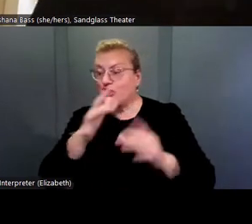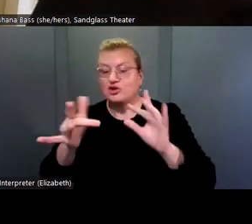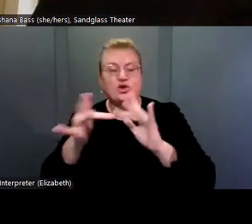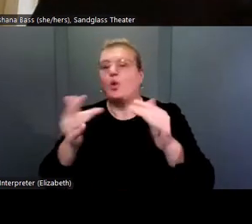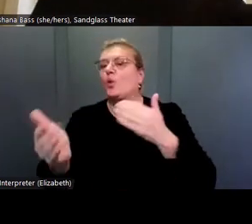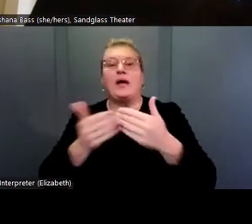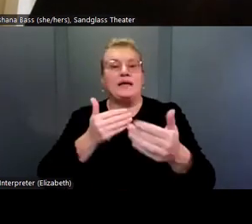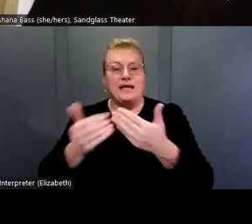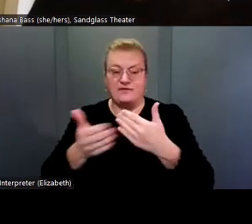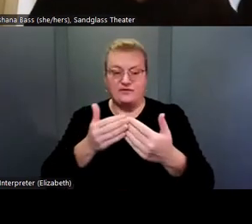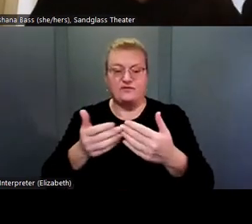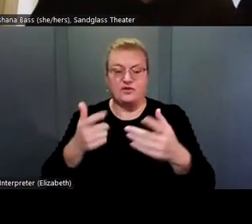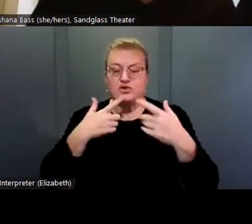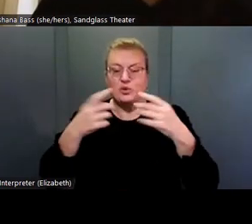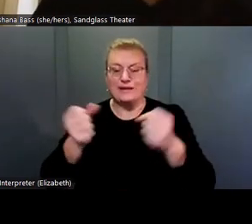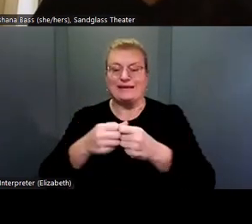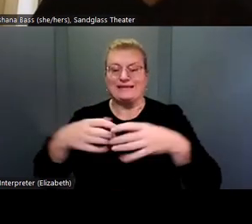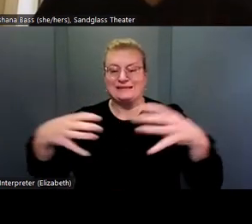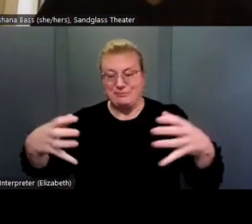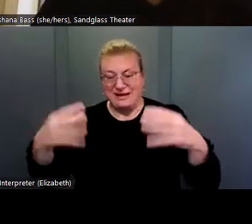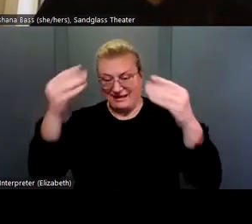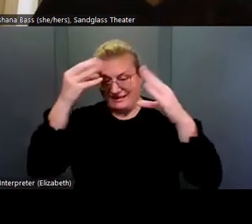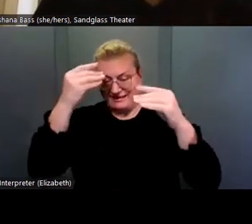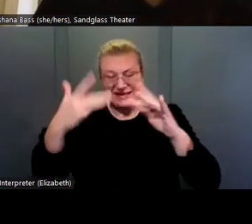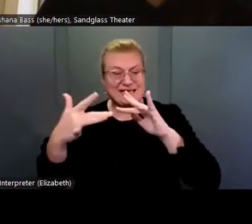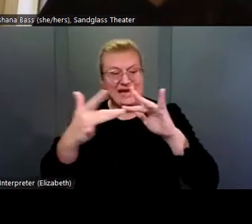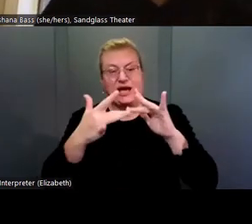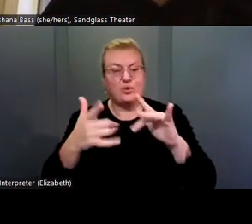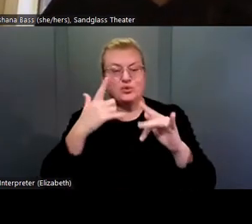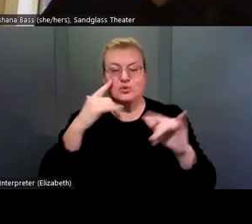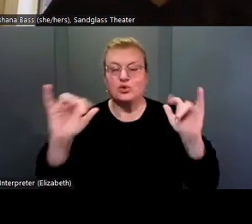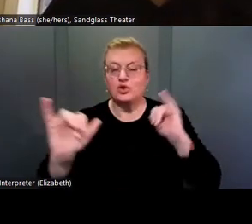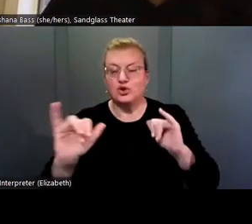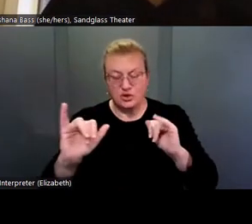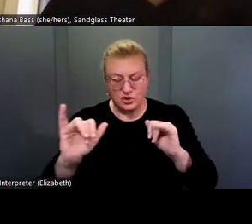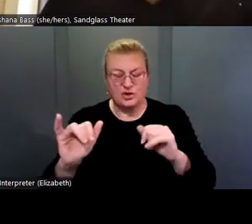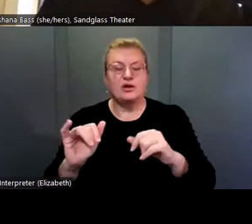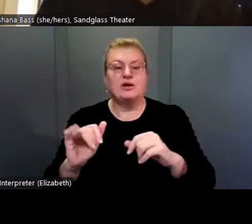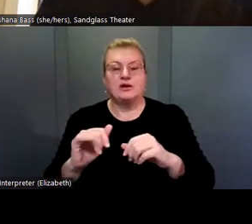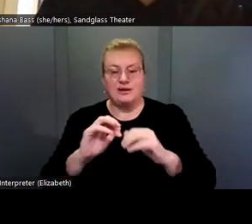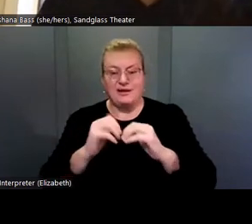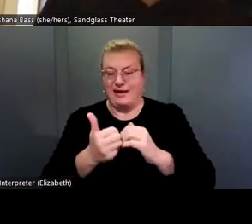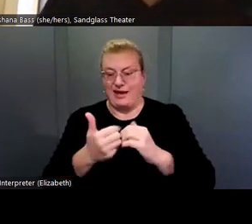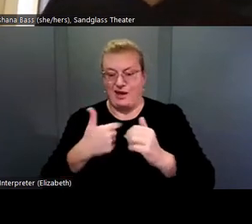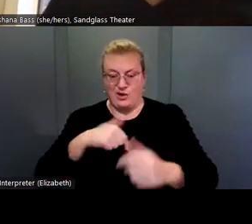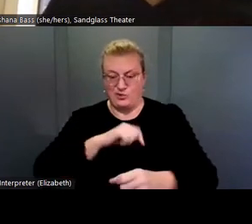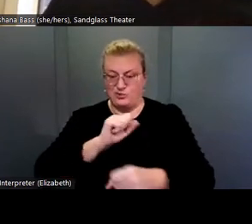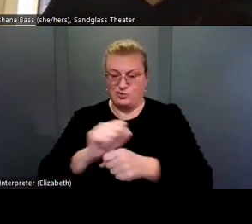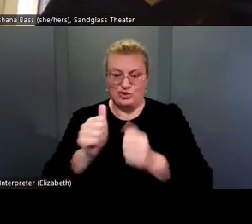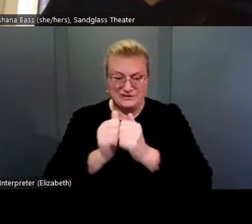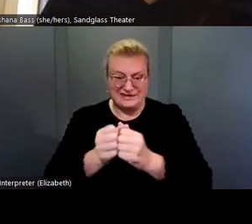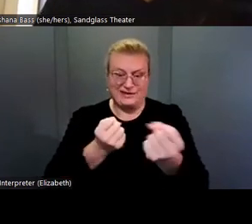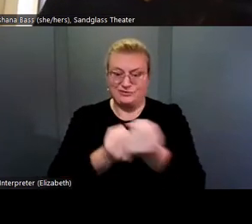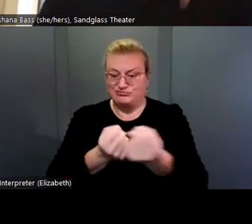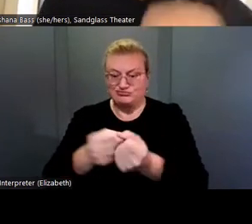so that we expand the thinking of what networks can be and how we coexist and support each other that way.